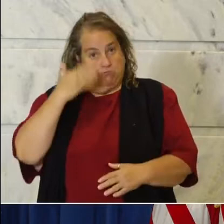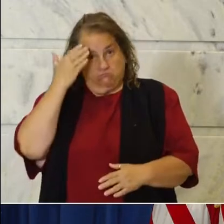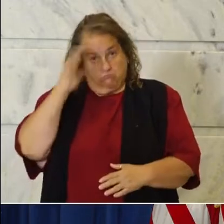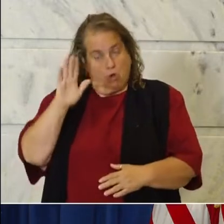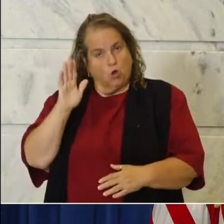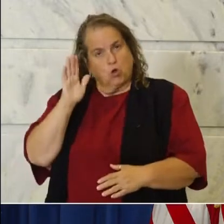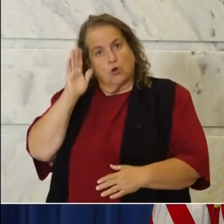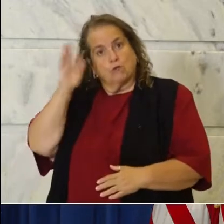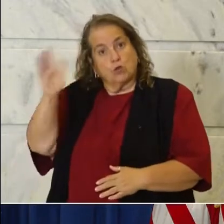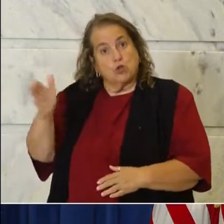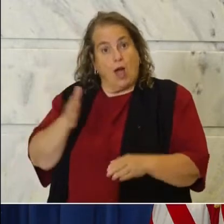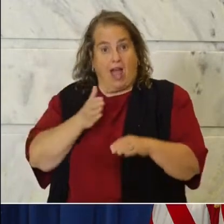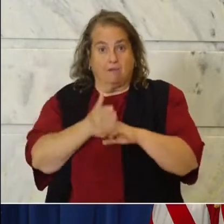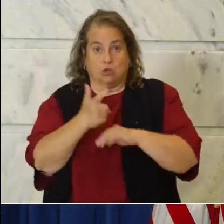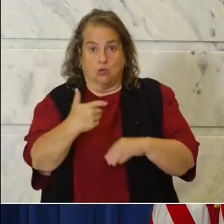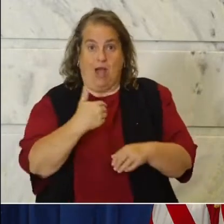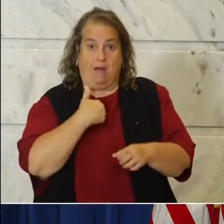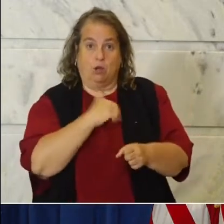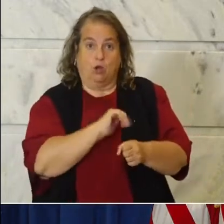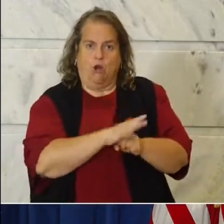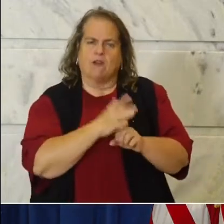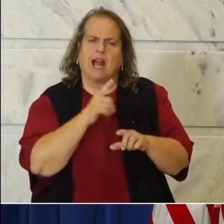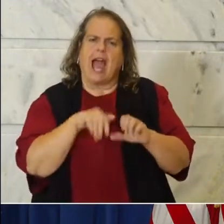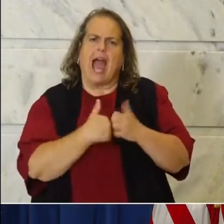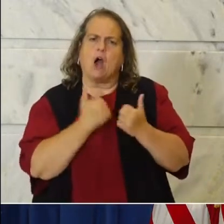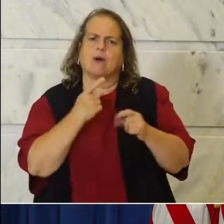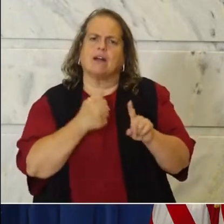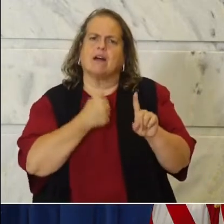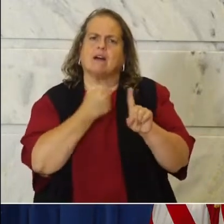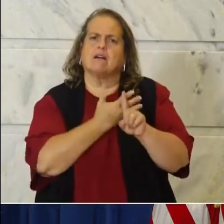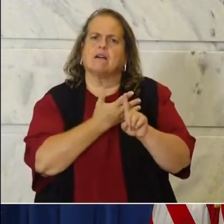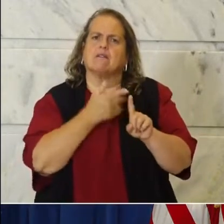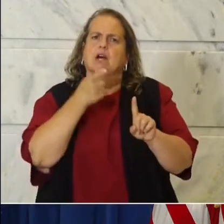what type of long term effects it will have. So let's try to make sure that